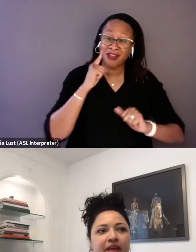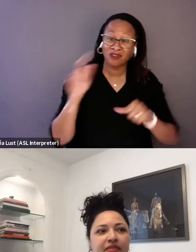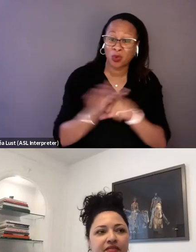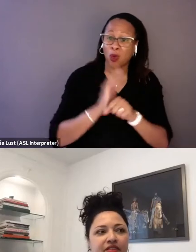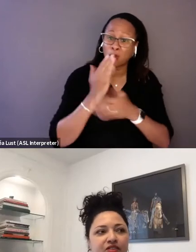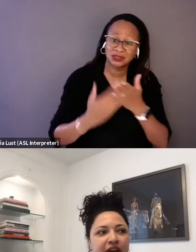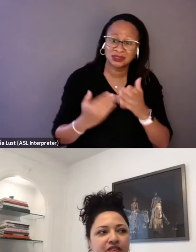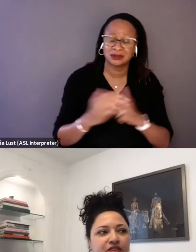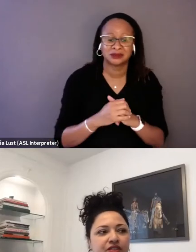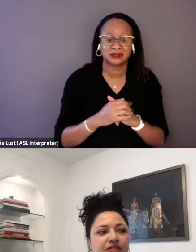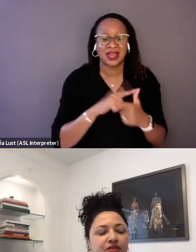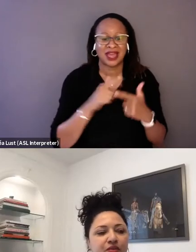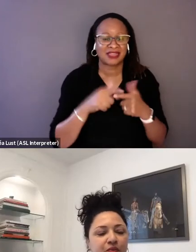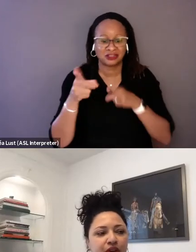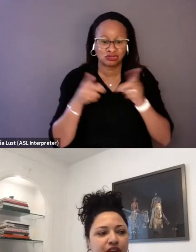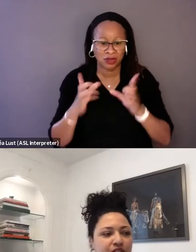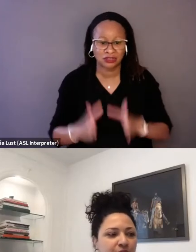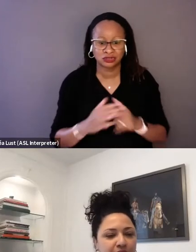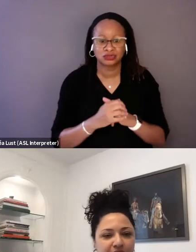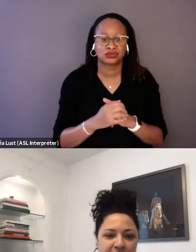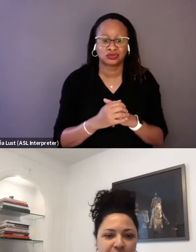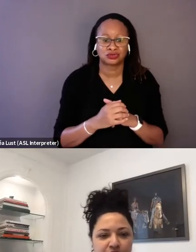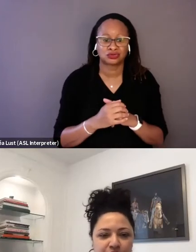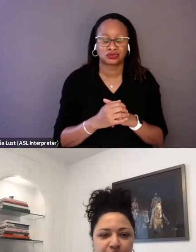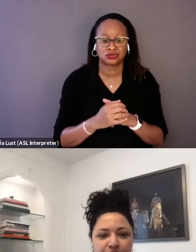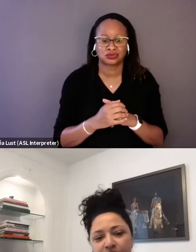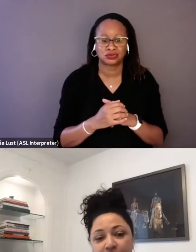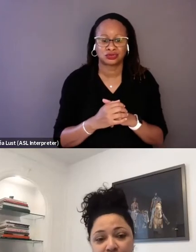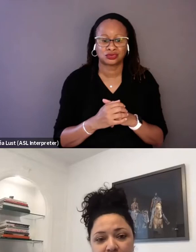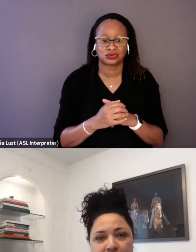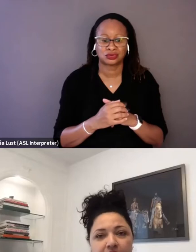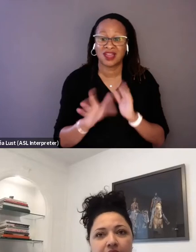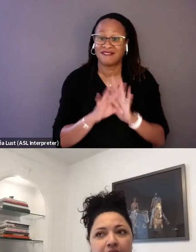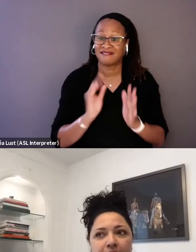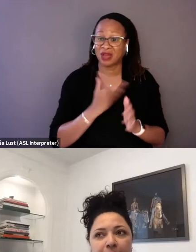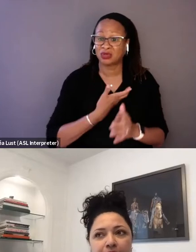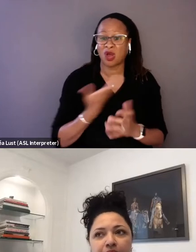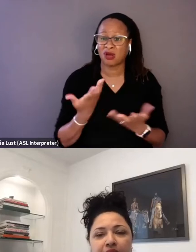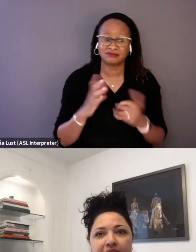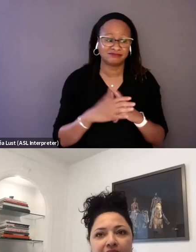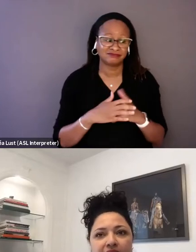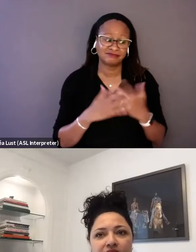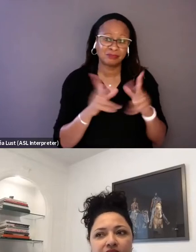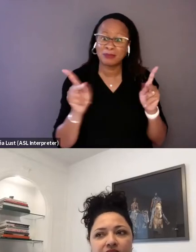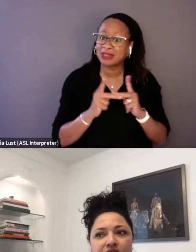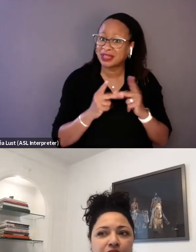And then the directors would, you know, we would kind of, we just found our footing and, you know